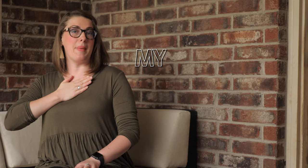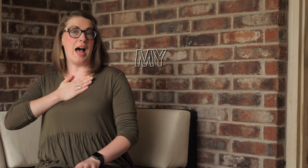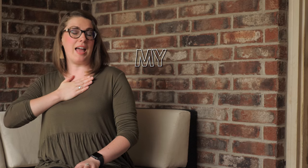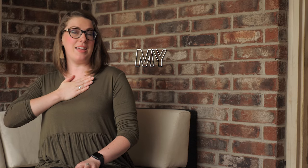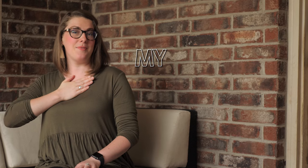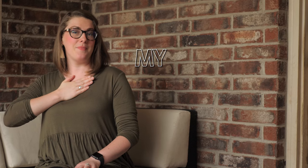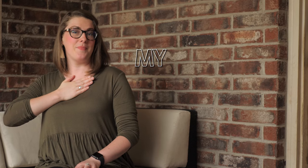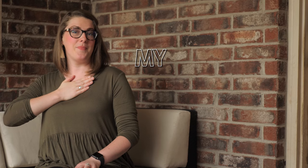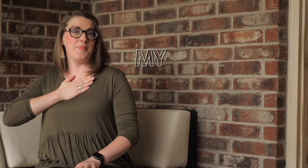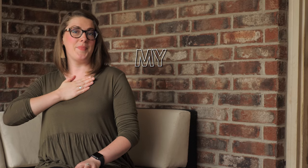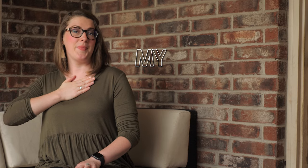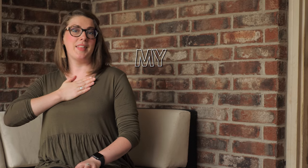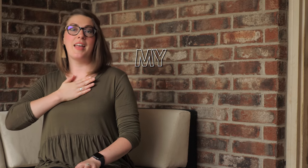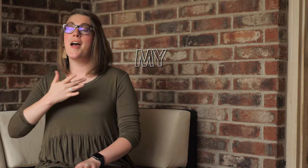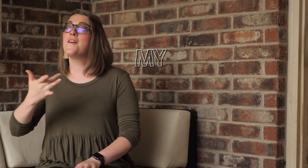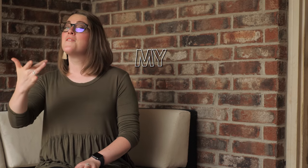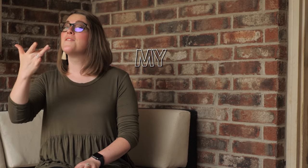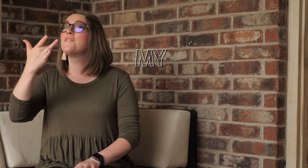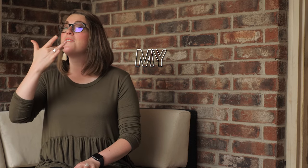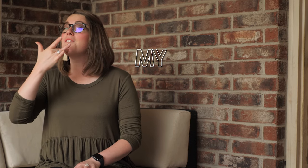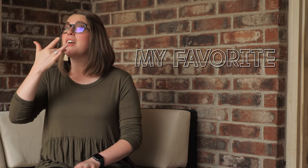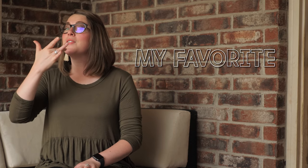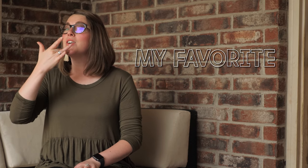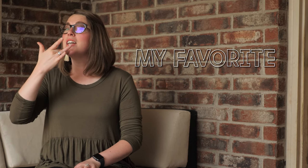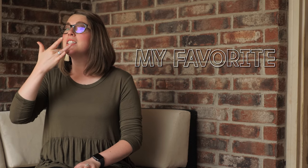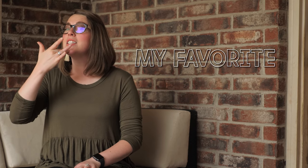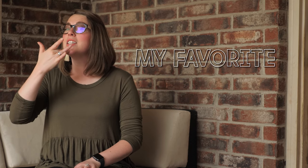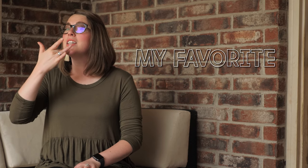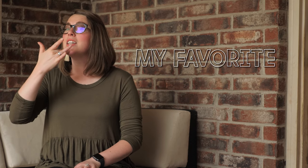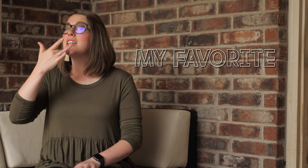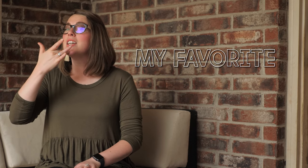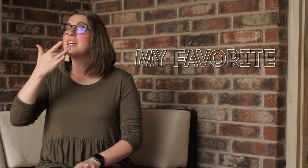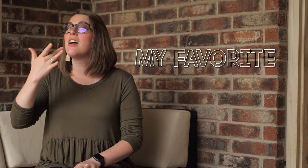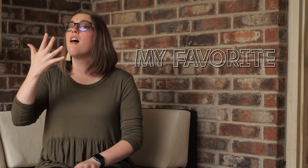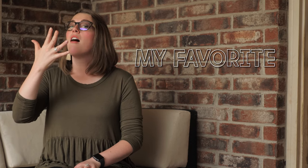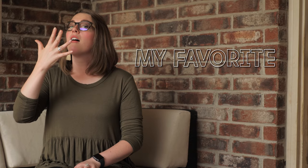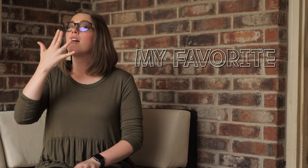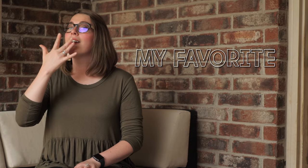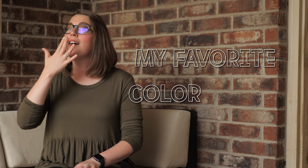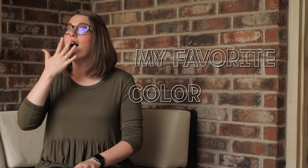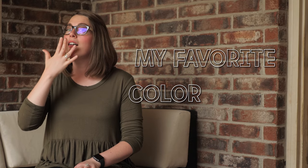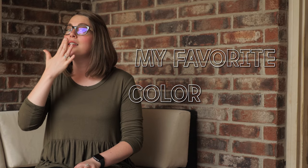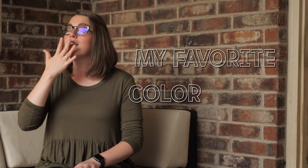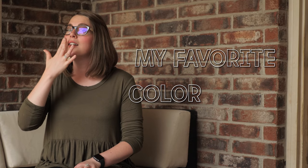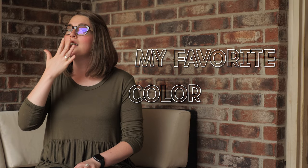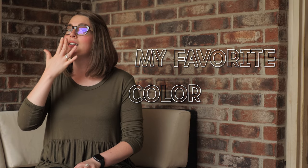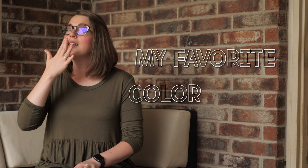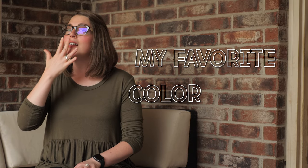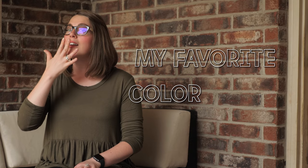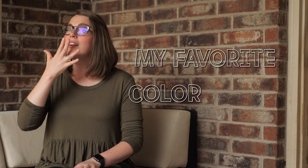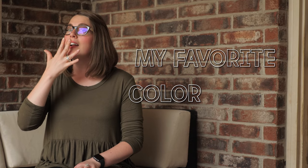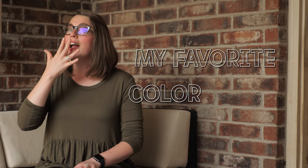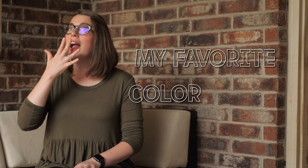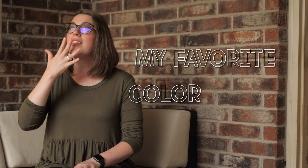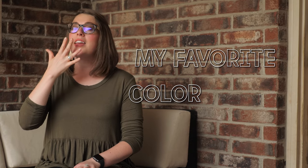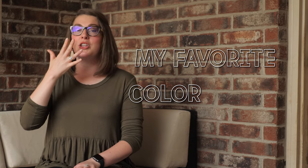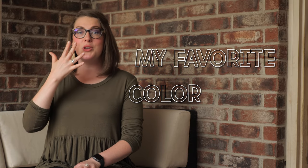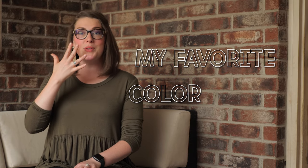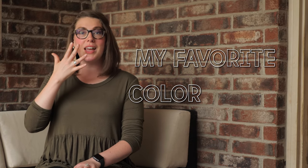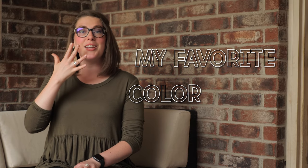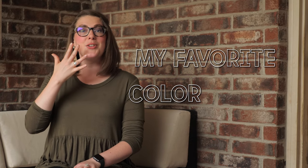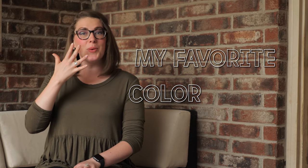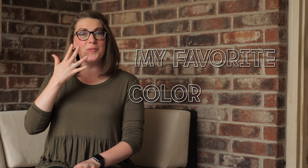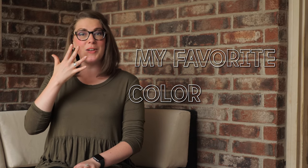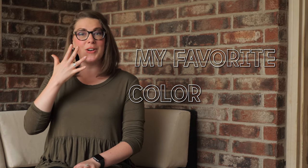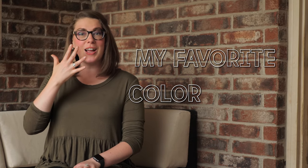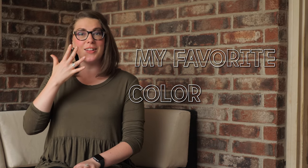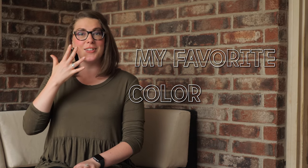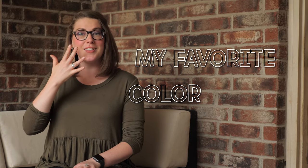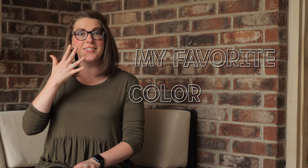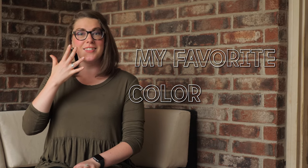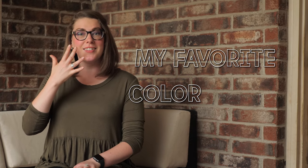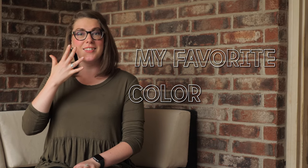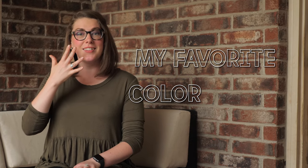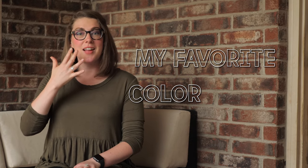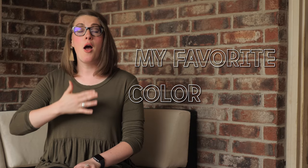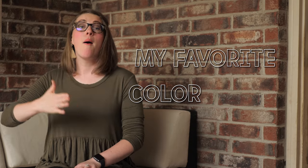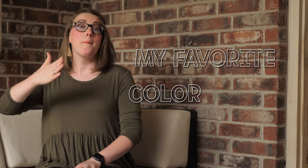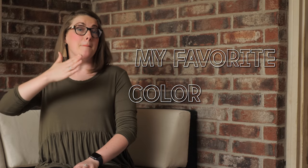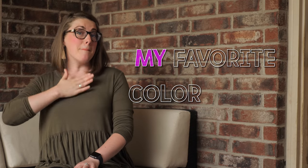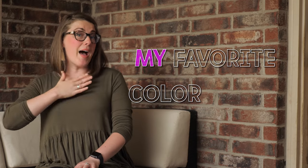MY FAVORITE COLOR and then you sign your favorite color